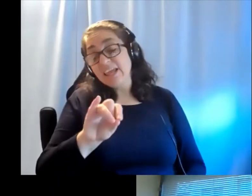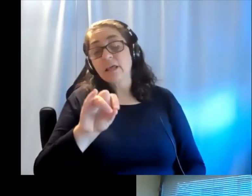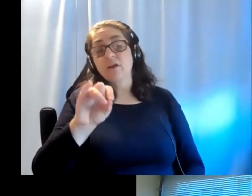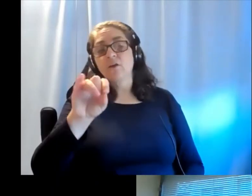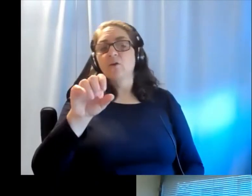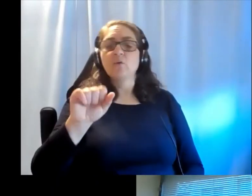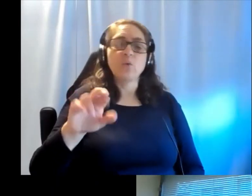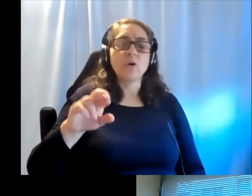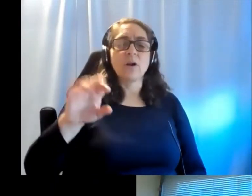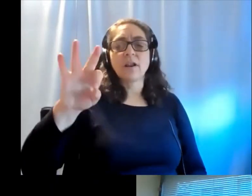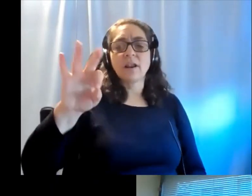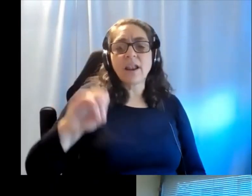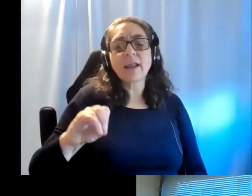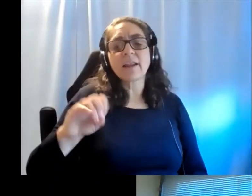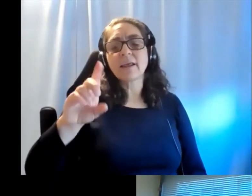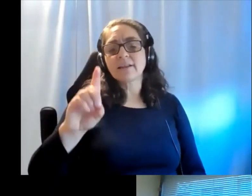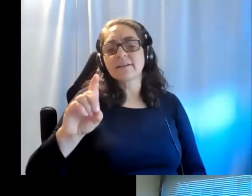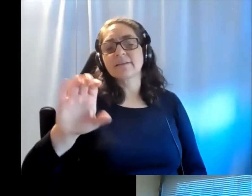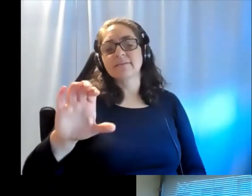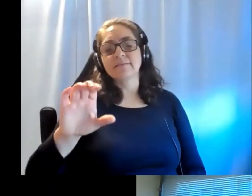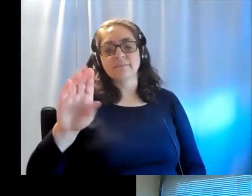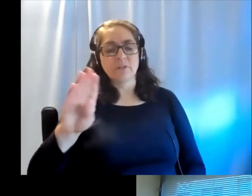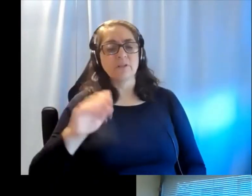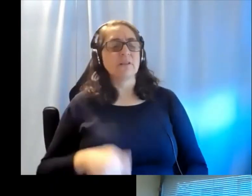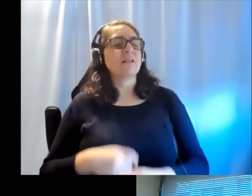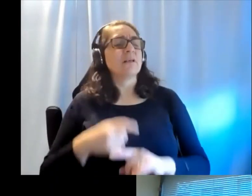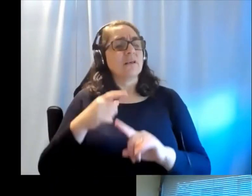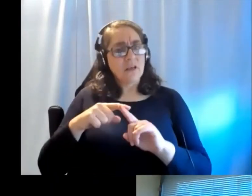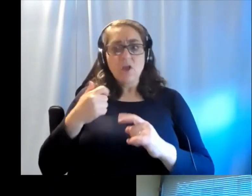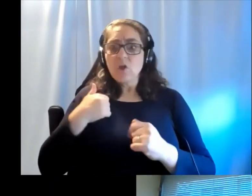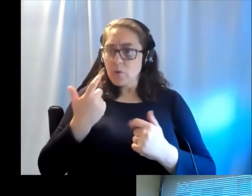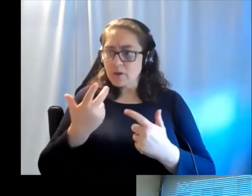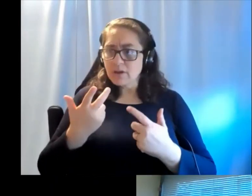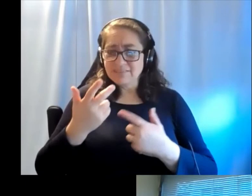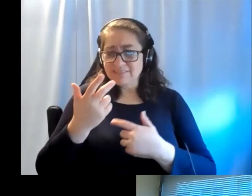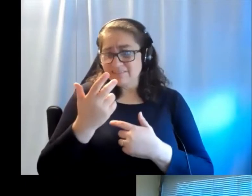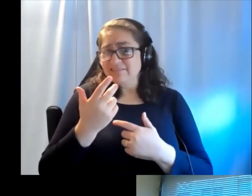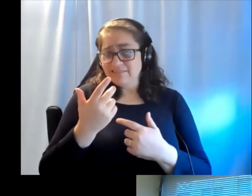in as little as 15 minutes. I talked about professional sporting events.